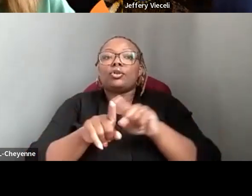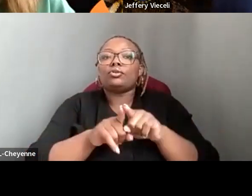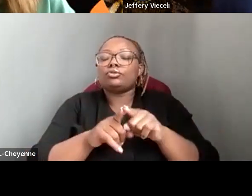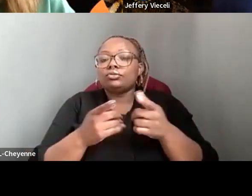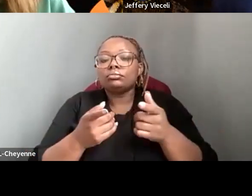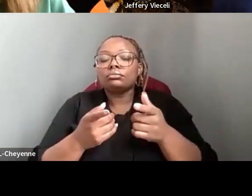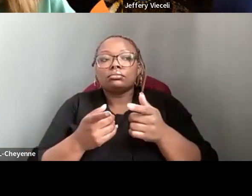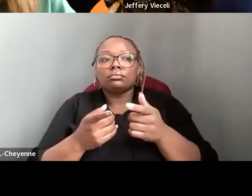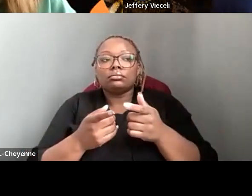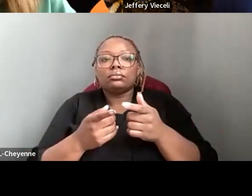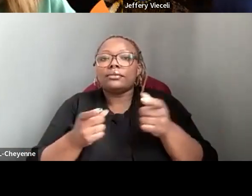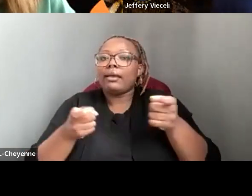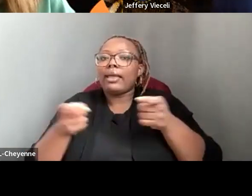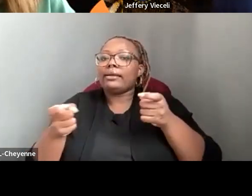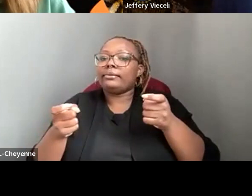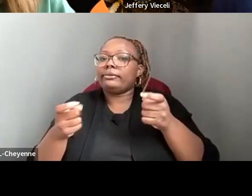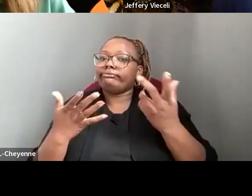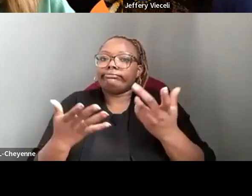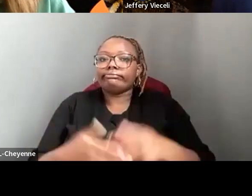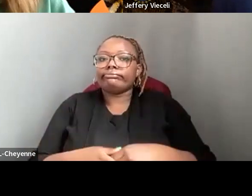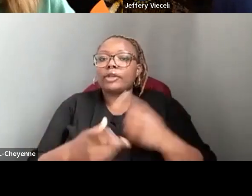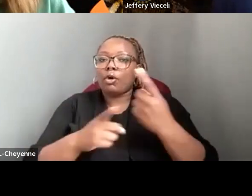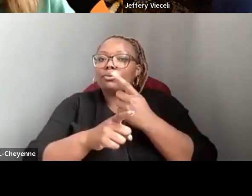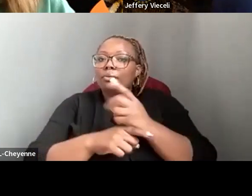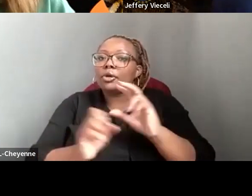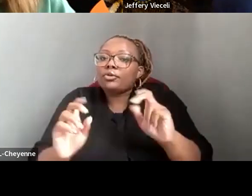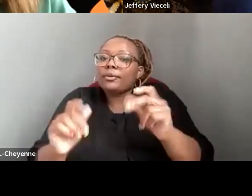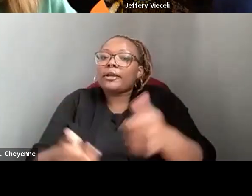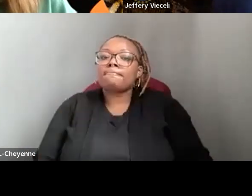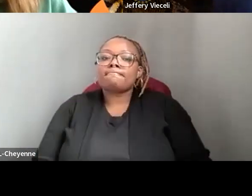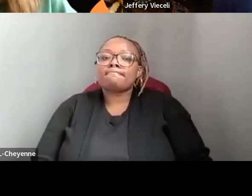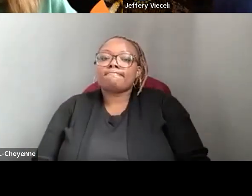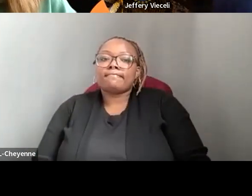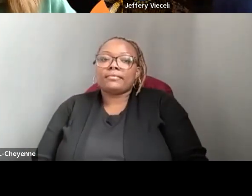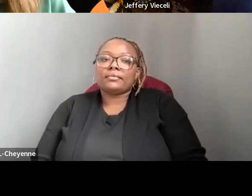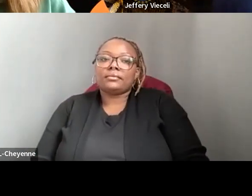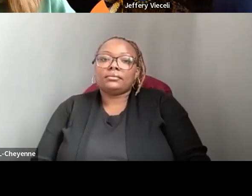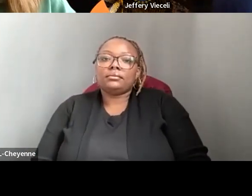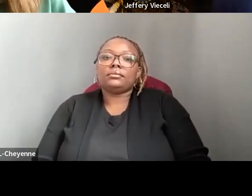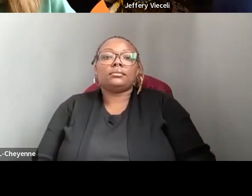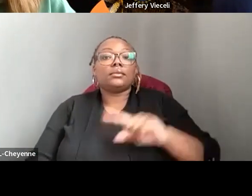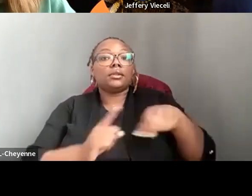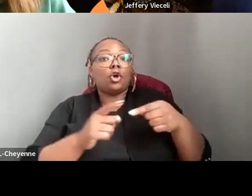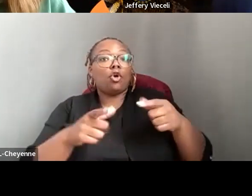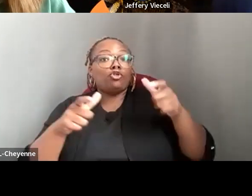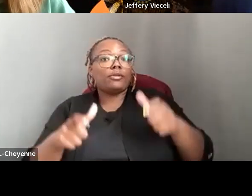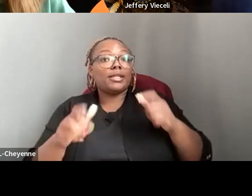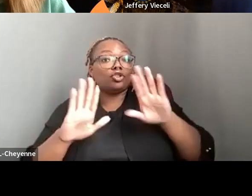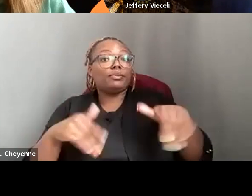I mean within the allowability realms, and you'll be okay. Elizabeth Dehar: Yes, the only meals that should be provided are for participants.